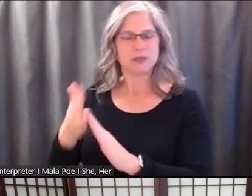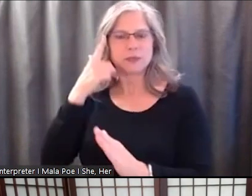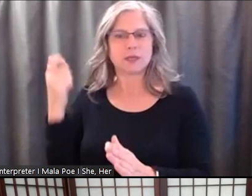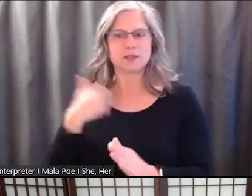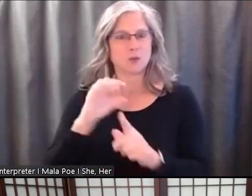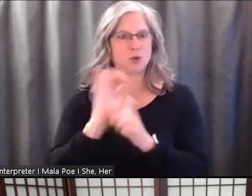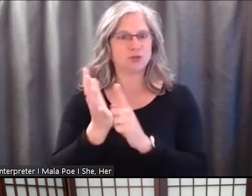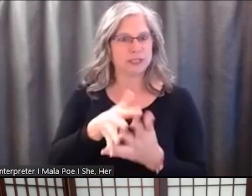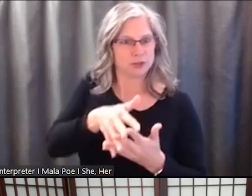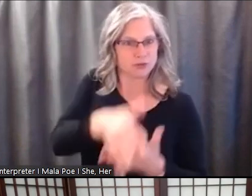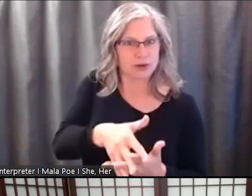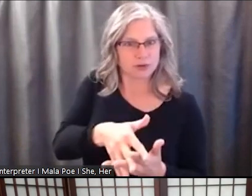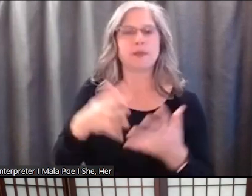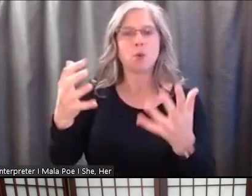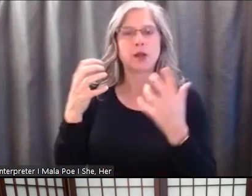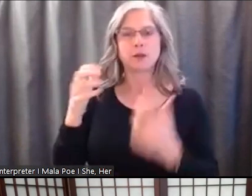They want to be Native with a capital "N".